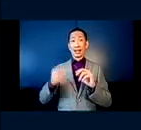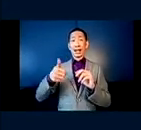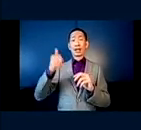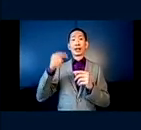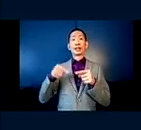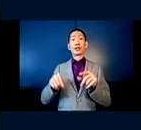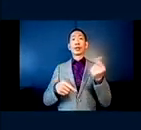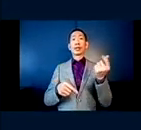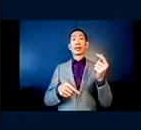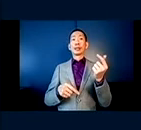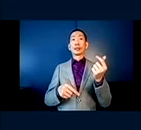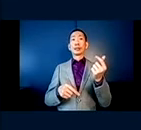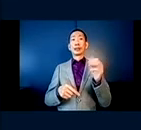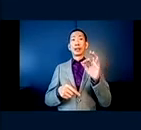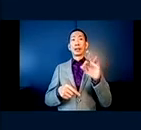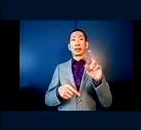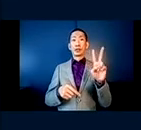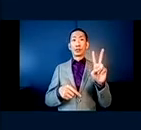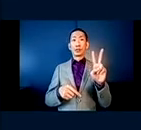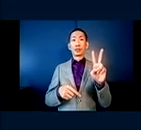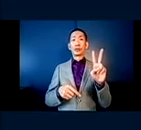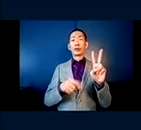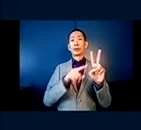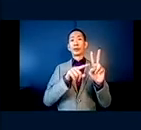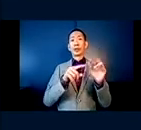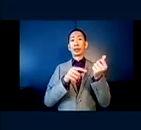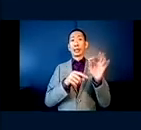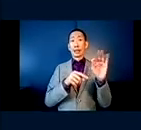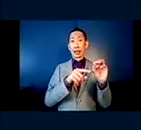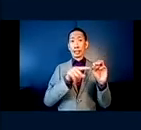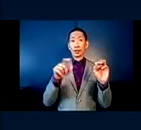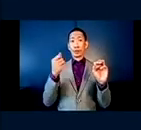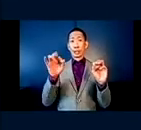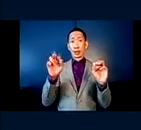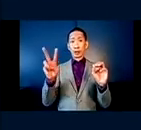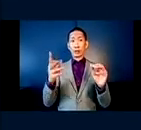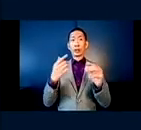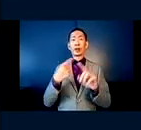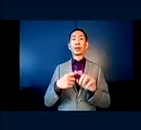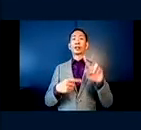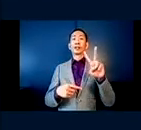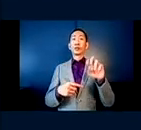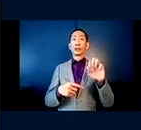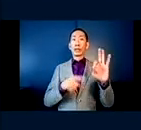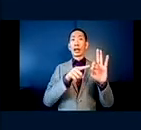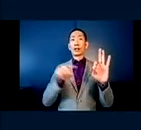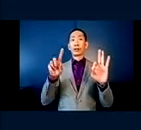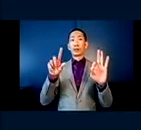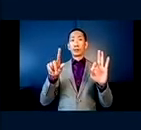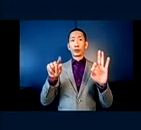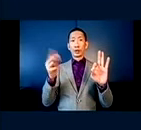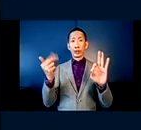HIGHER AND 18% HIGHER IN YEARS 1990, 1992 AND 2009, 2013,